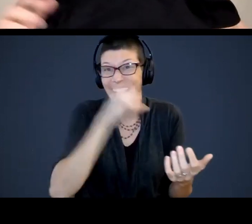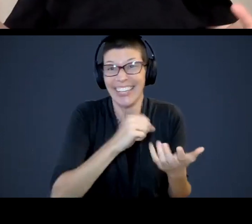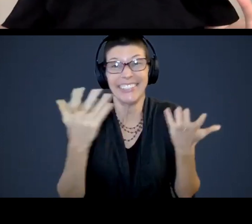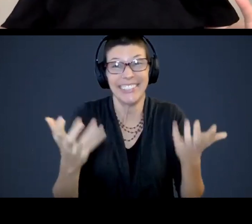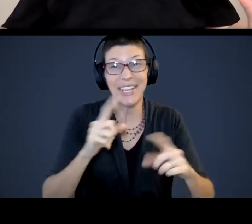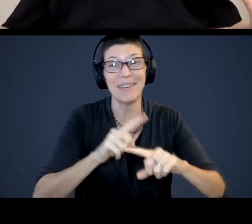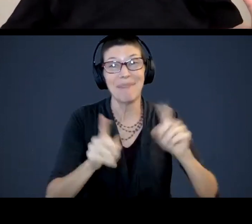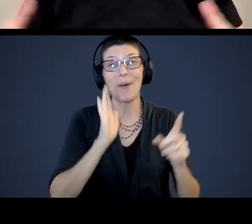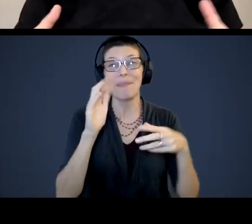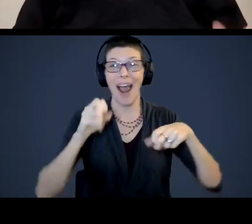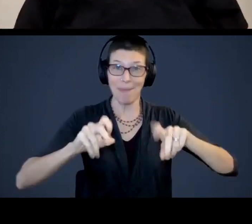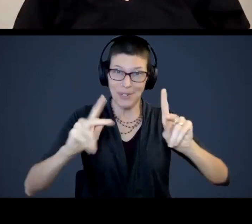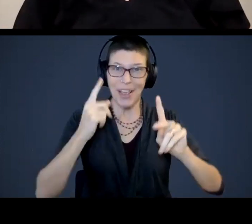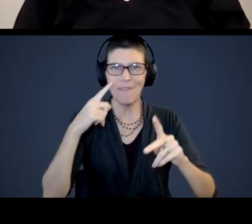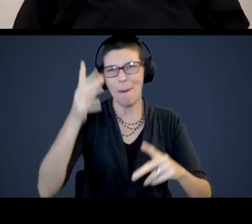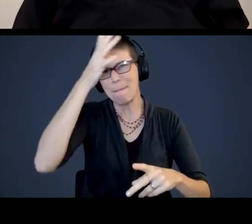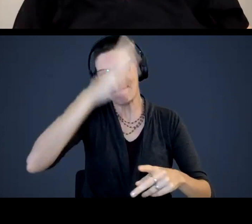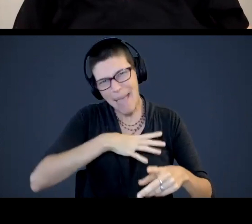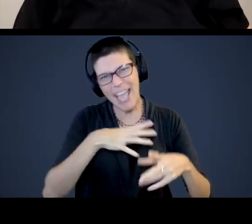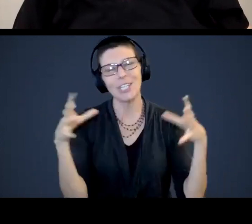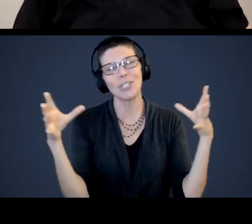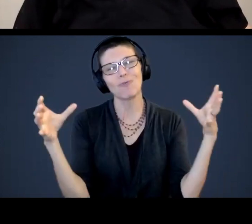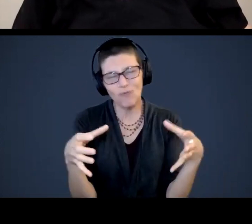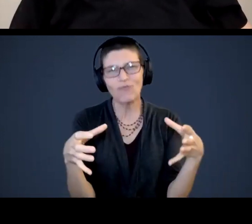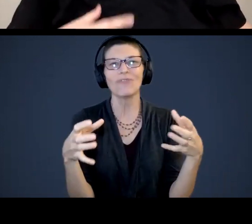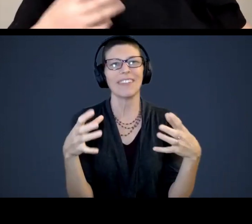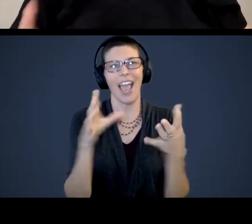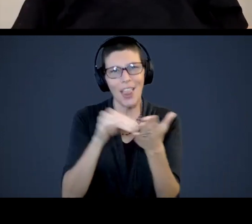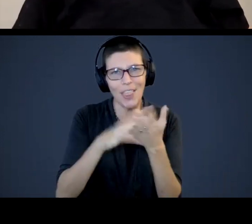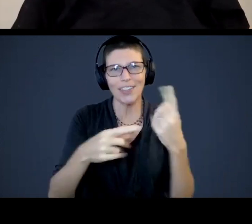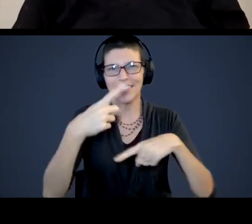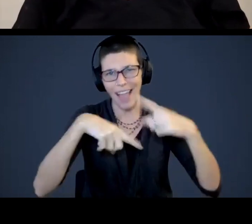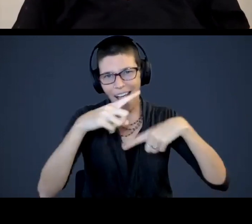an opportunity for the men to get together and to learn signs and to work with their children.